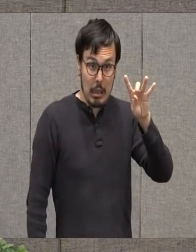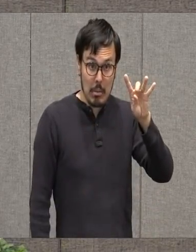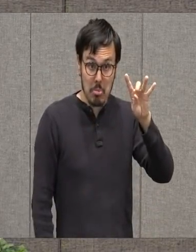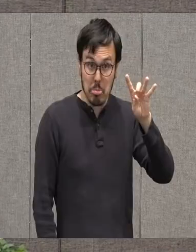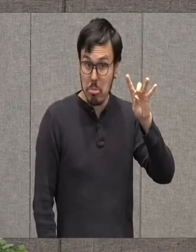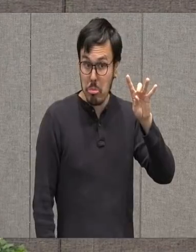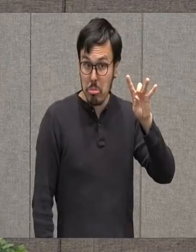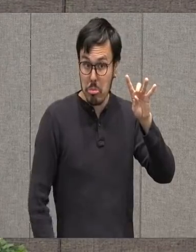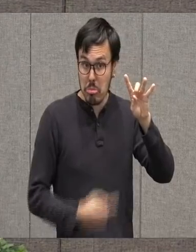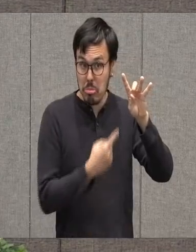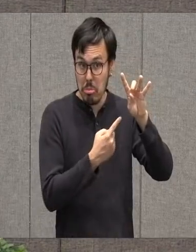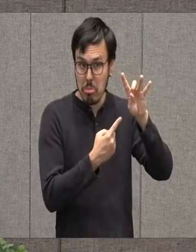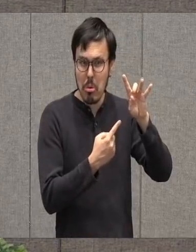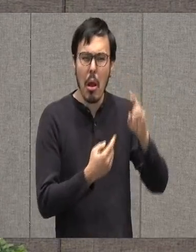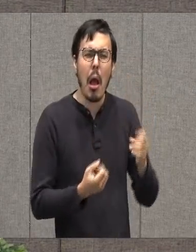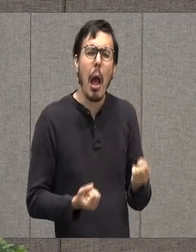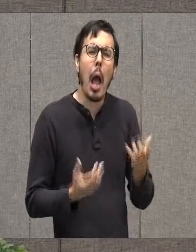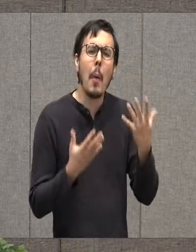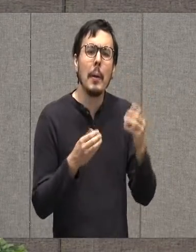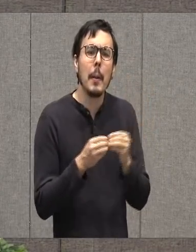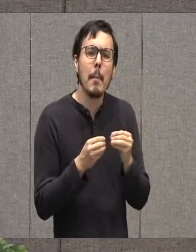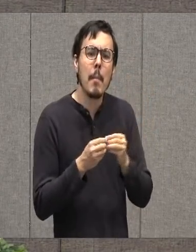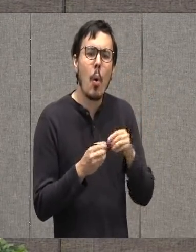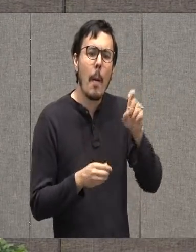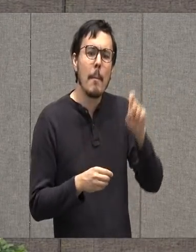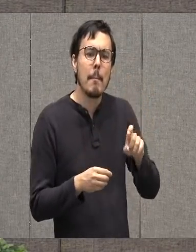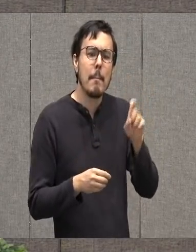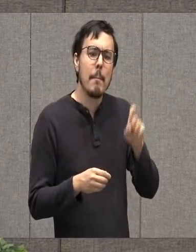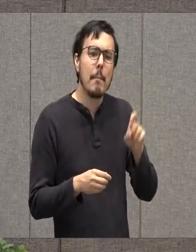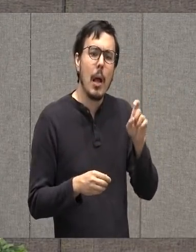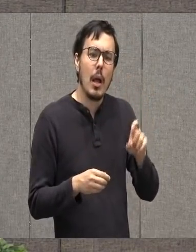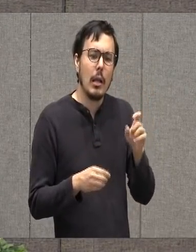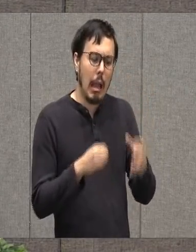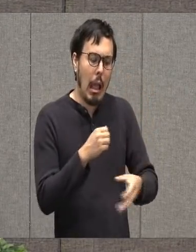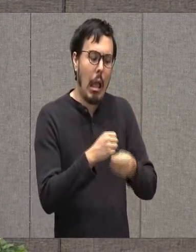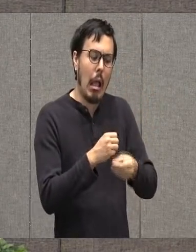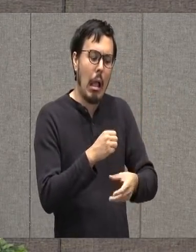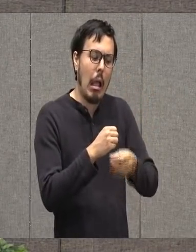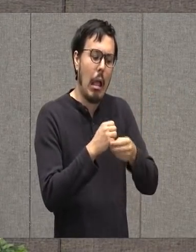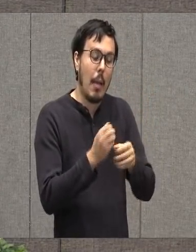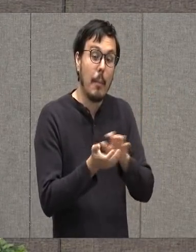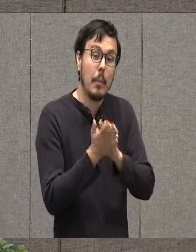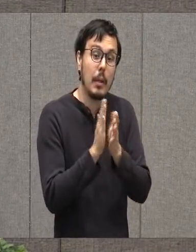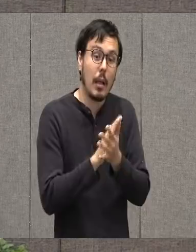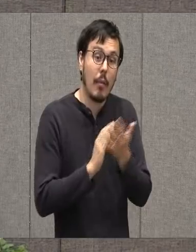How many more do I need to add to get 15 if I start with the number eight?